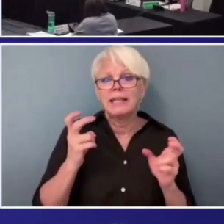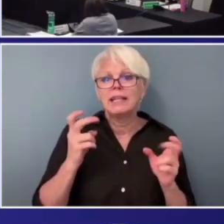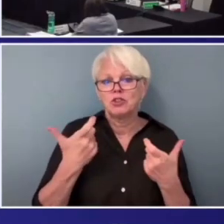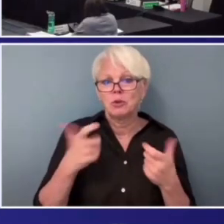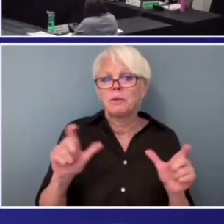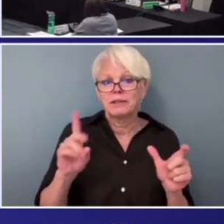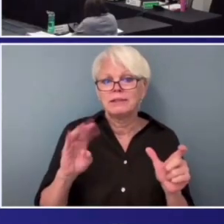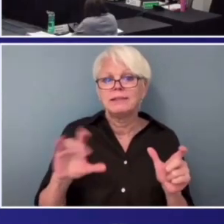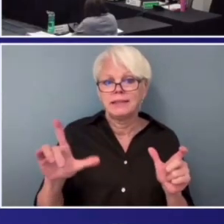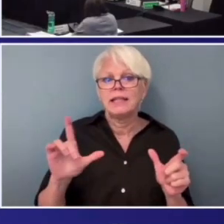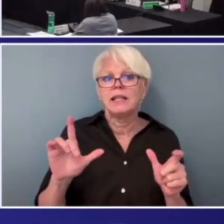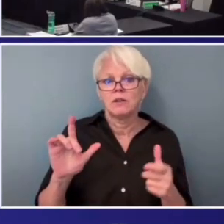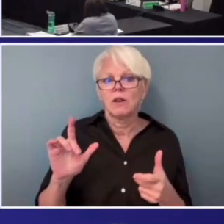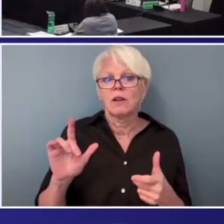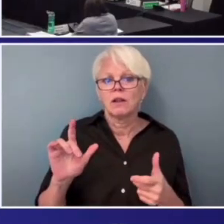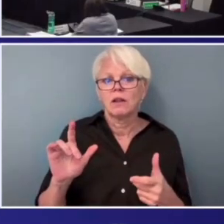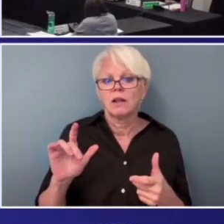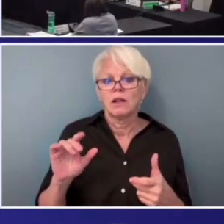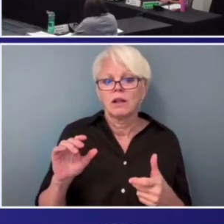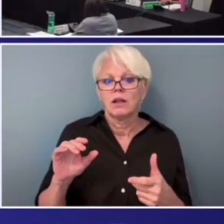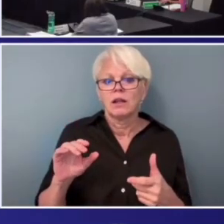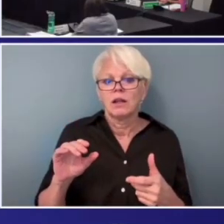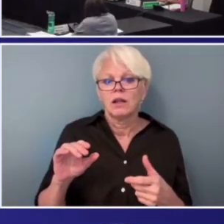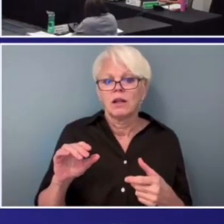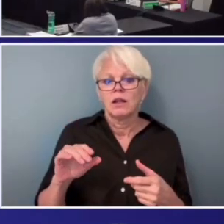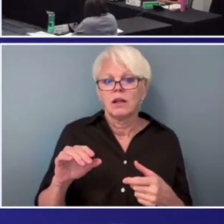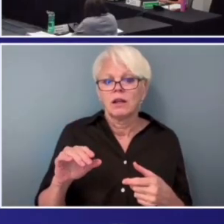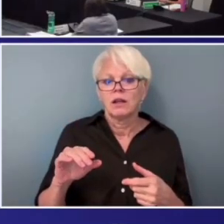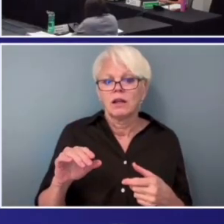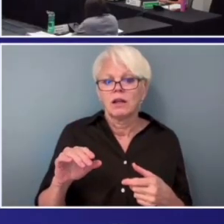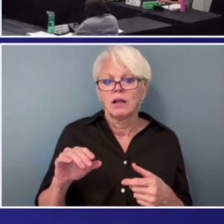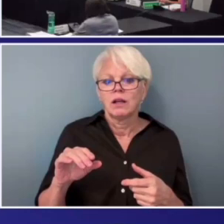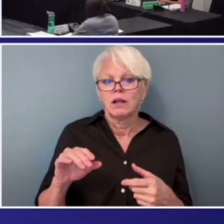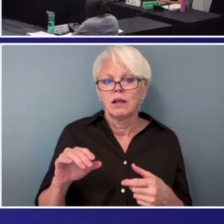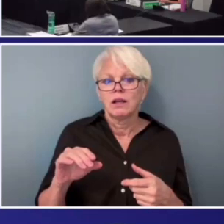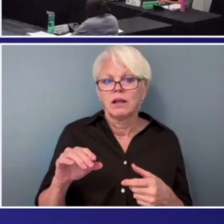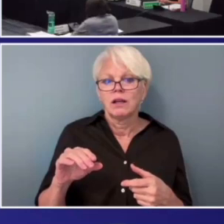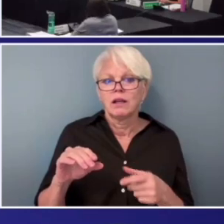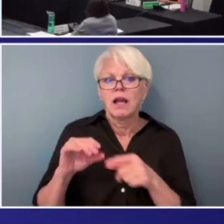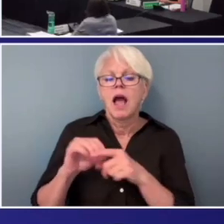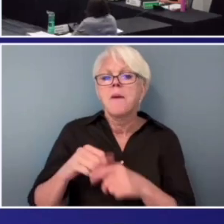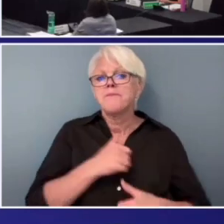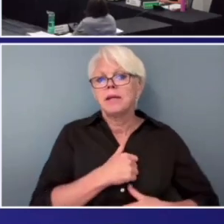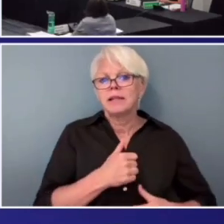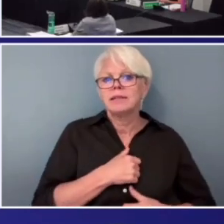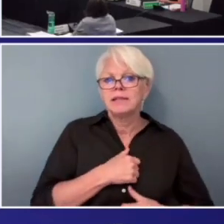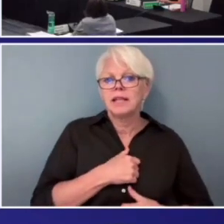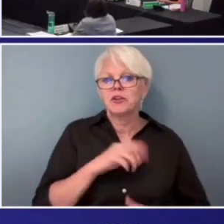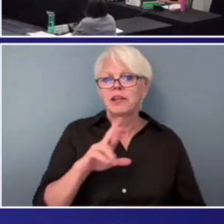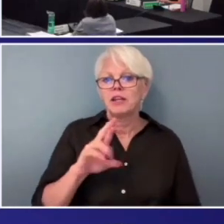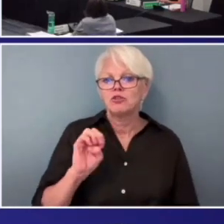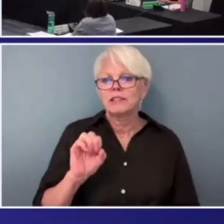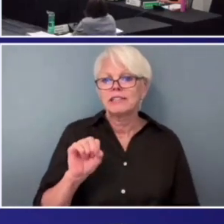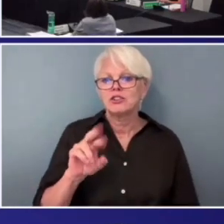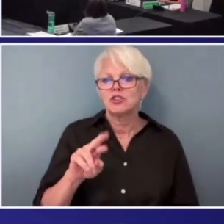the aughts and teens was military reservists and Guardsmen who were recalled to active duty while they were in school.